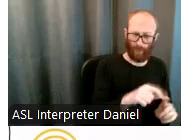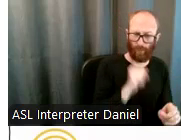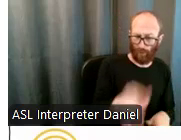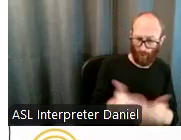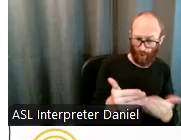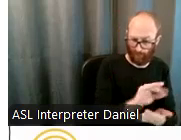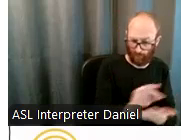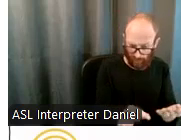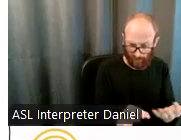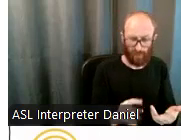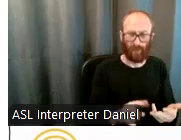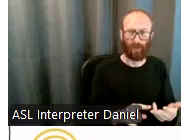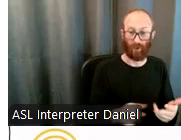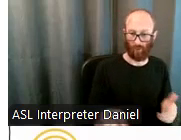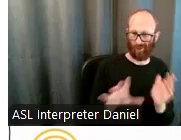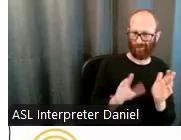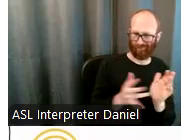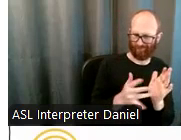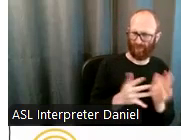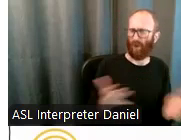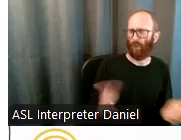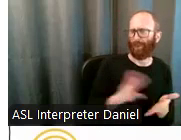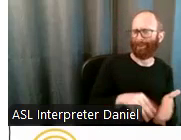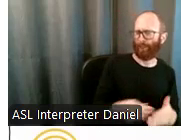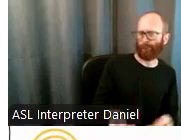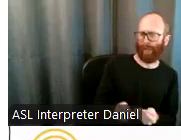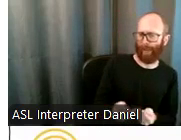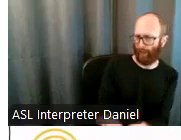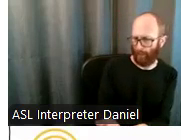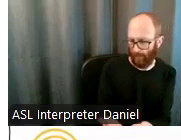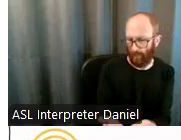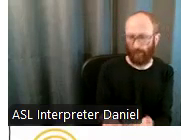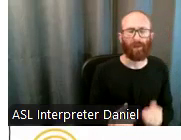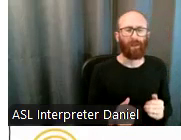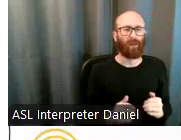being handed as ninth graders and how do we connect more with middle school counselors